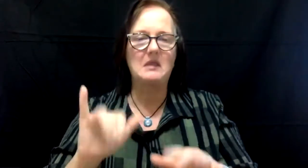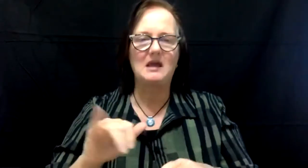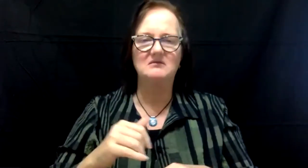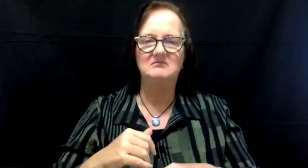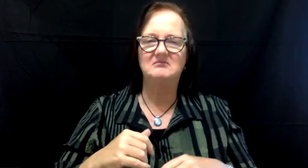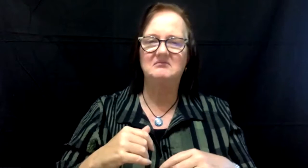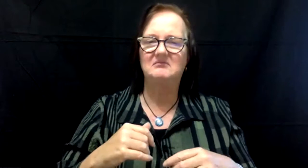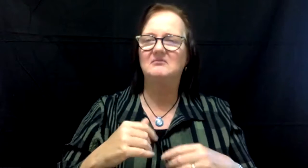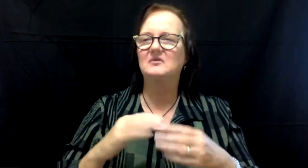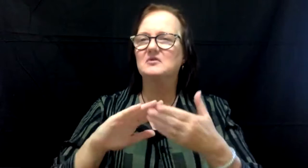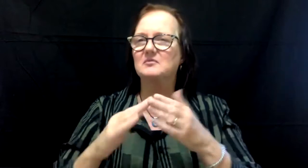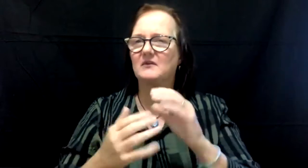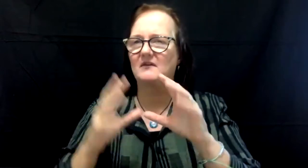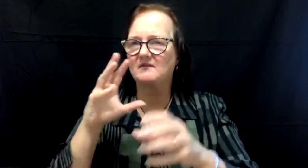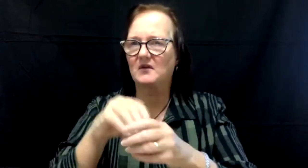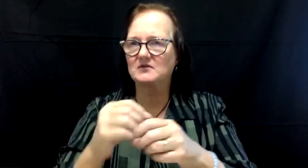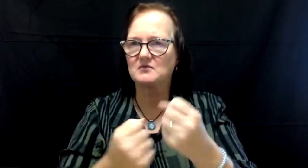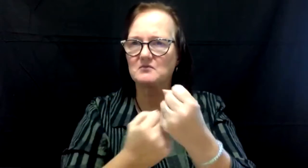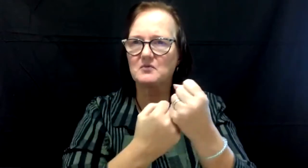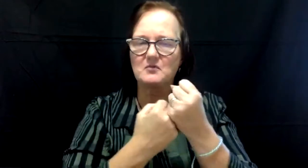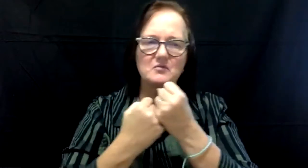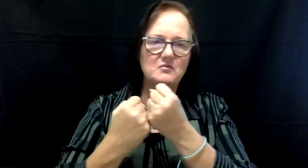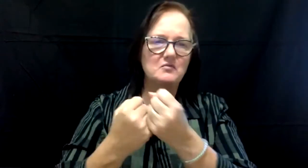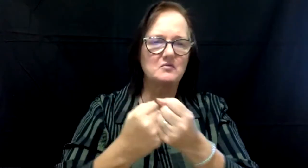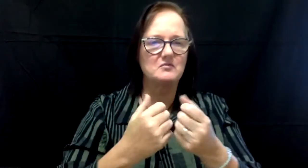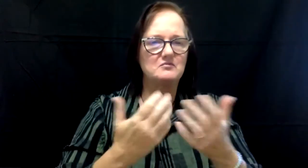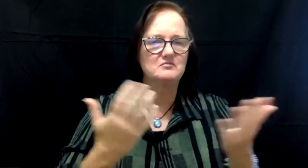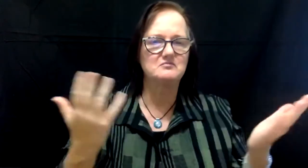Anyway, I've been involved in supporting the community.